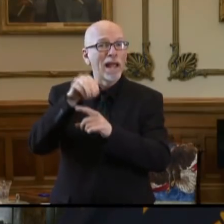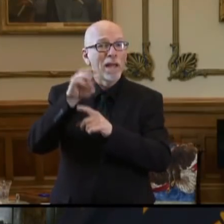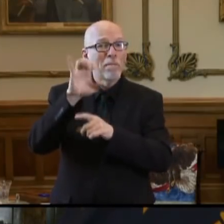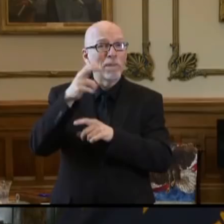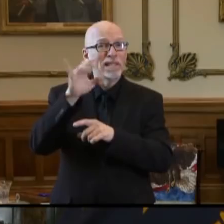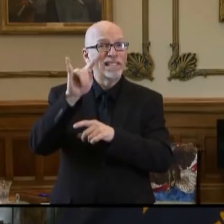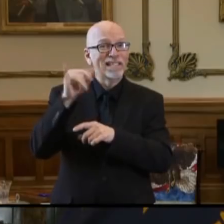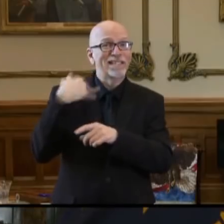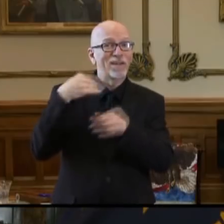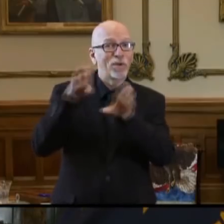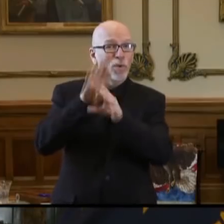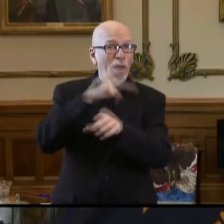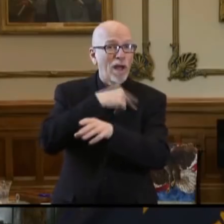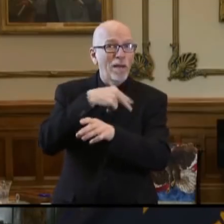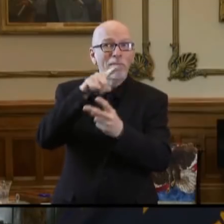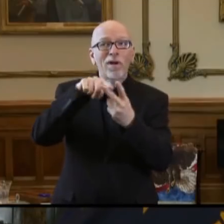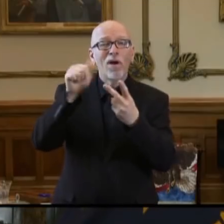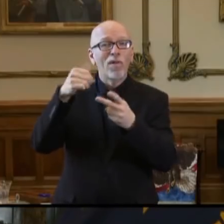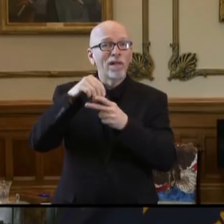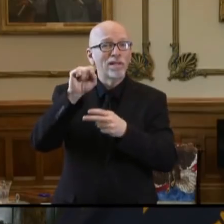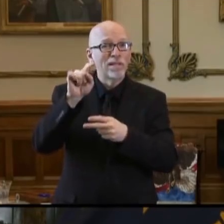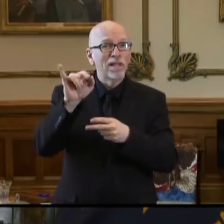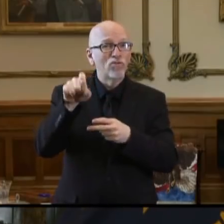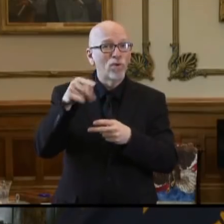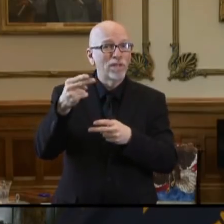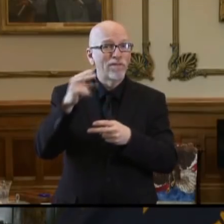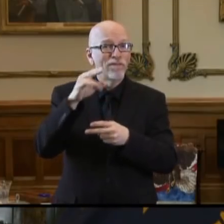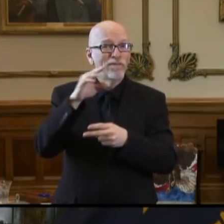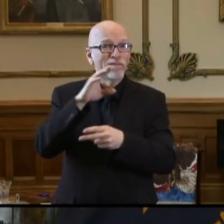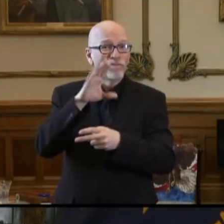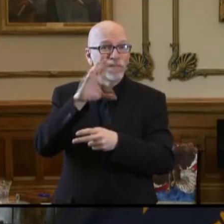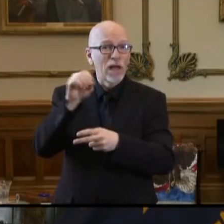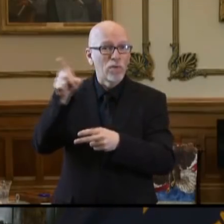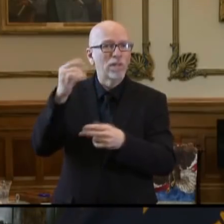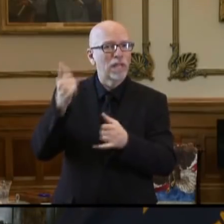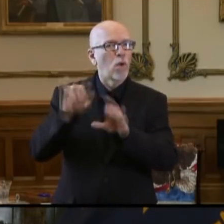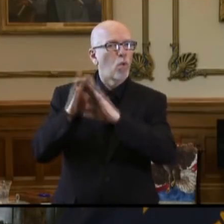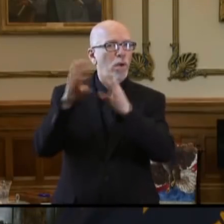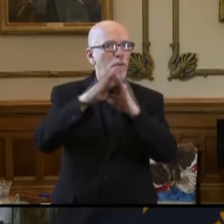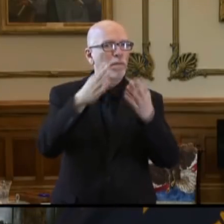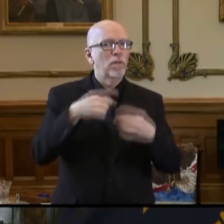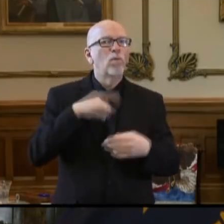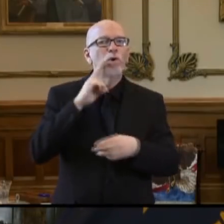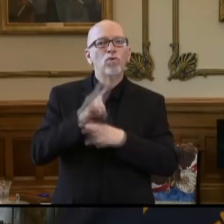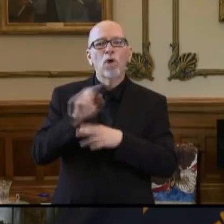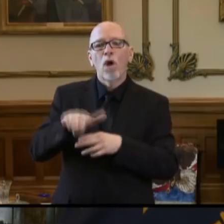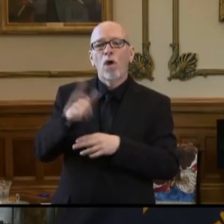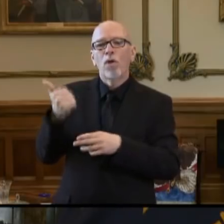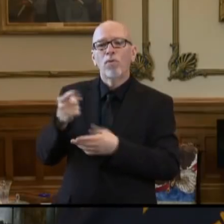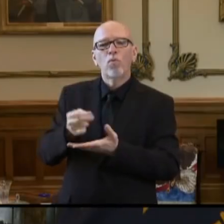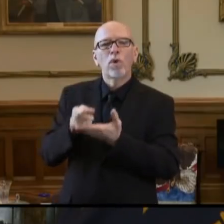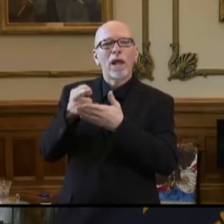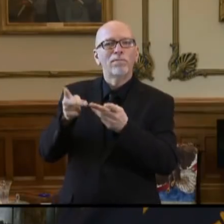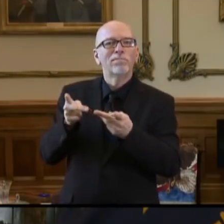COMMISSIONER DR. BOX WILL DIRECT THAT RECENTLY CLOSED FACILITIES SUCH AS A HOSPITAL IN MICHIGAN CITY, A HOSPITAL IN